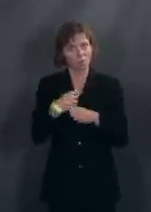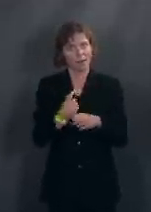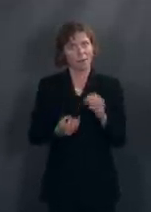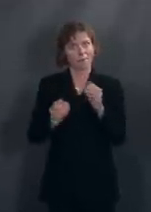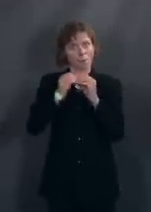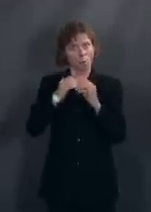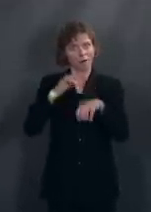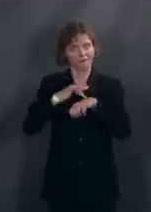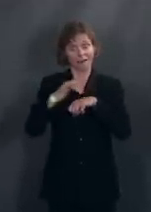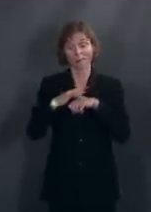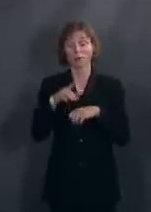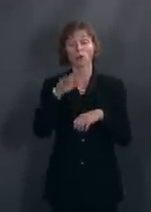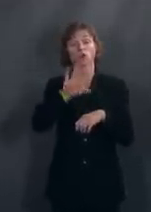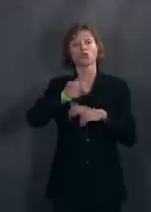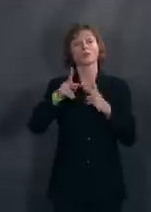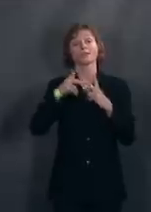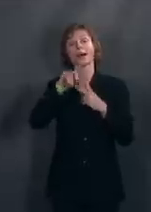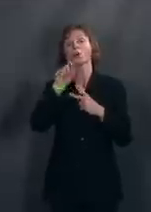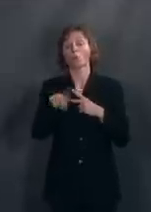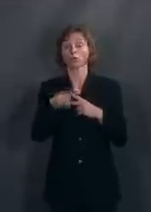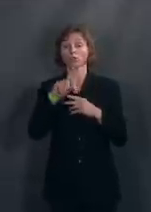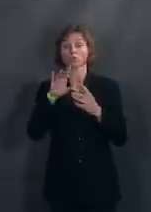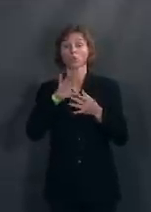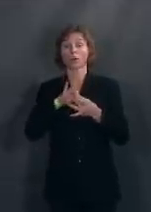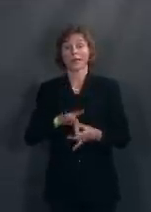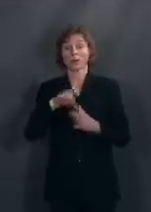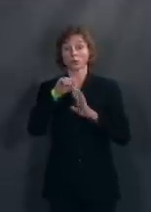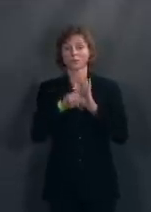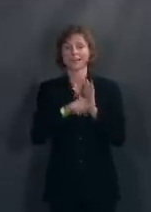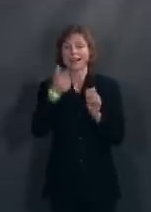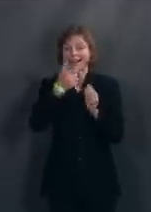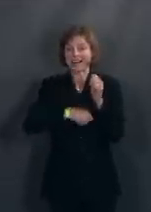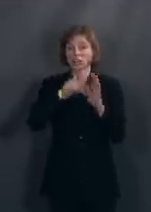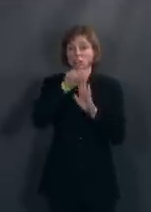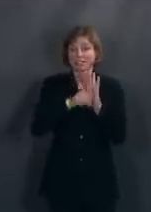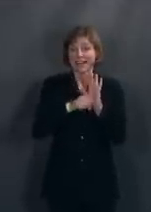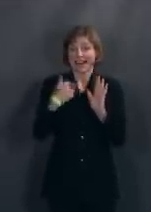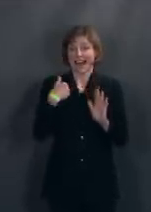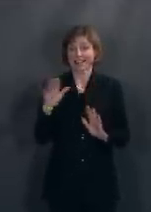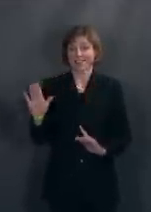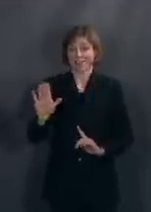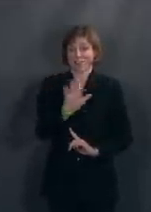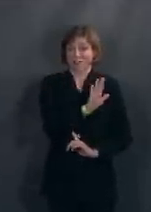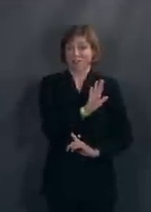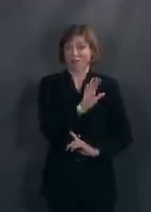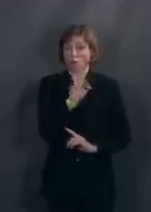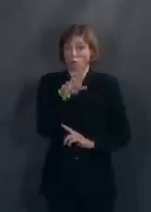Each stage does have its own policy and individuals should check their own state policy for their eligibility.